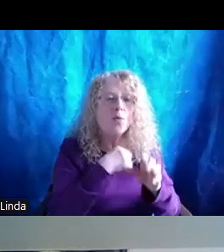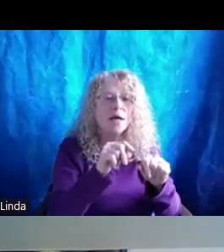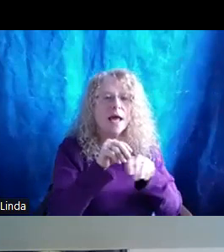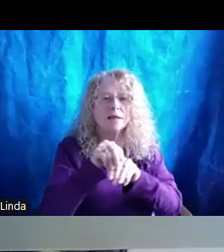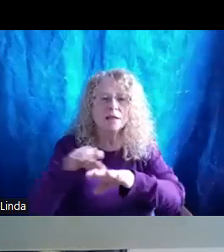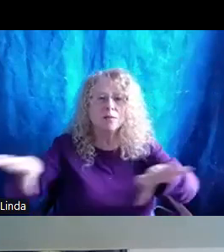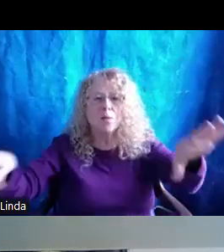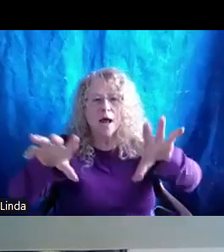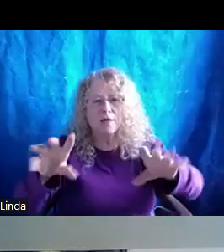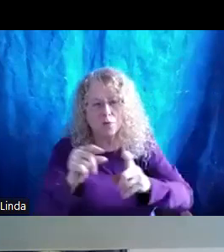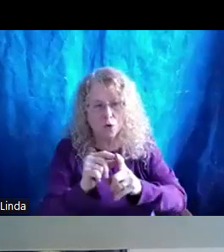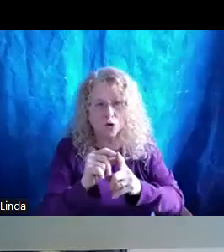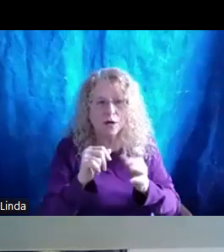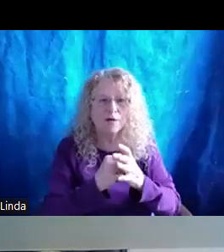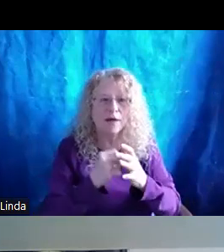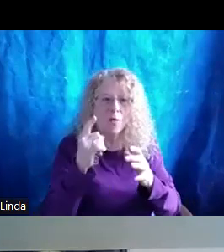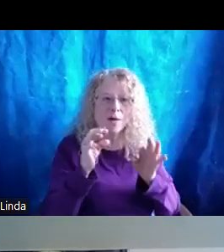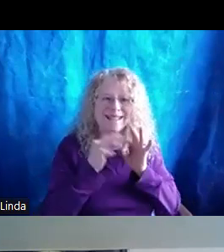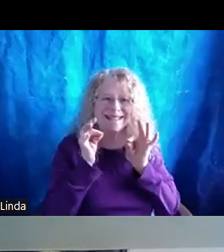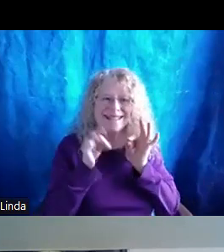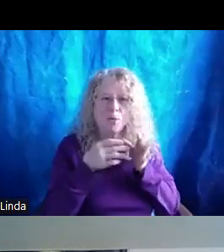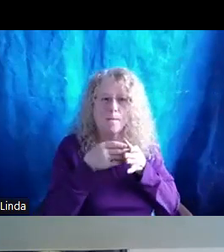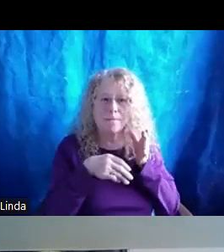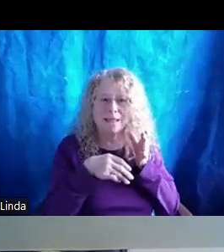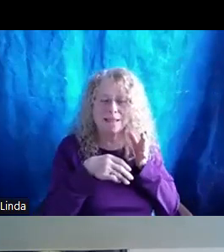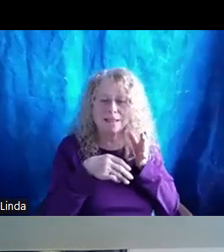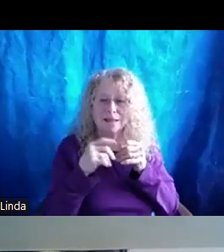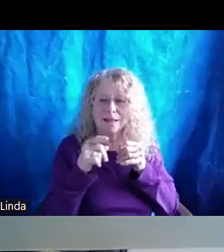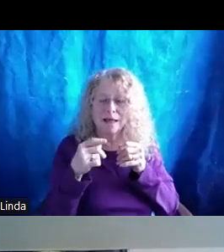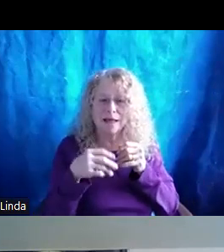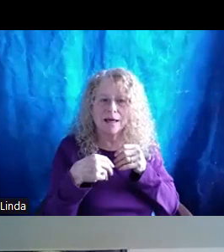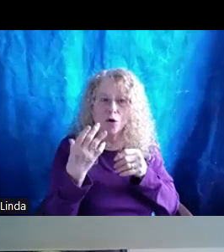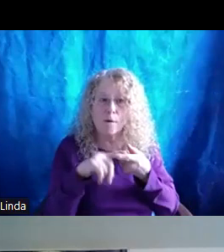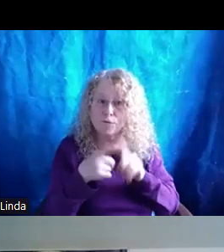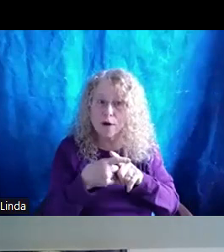THAT ONE SIMPLE LITTLE PIECE, LIKE YOUR FRIEND, YOUR FAMILY MEMBER, YOUR NEIGHBOR, DOESN'T